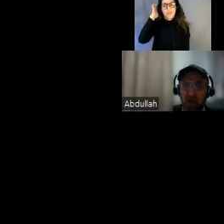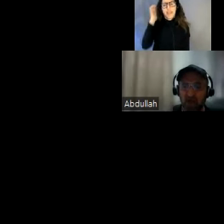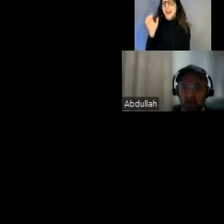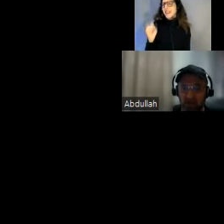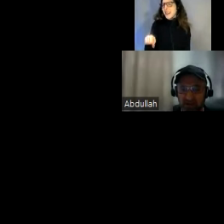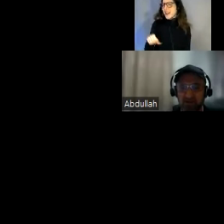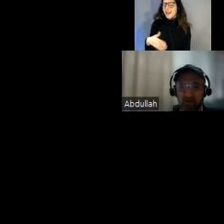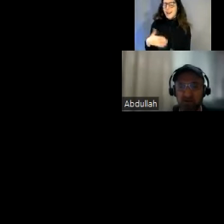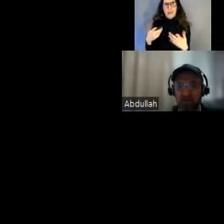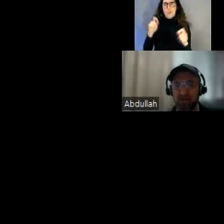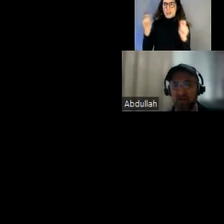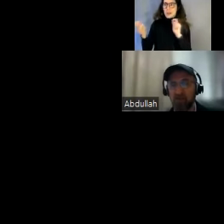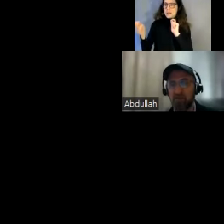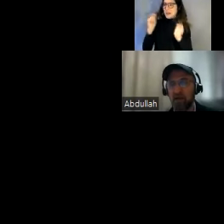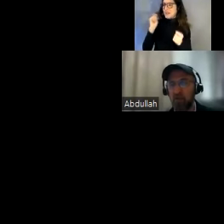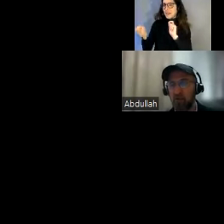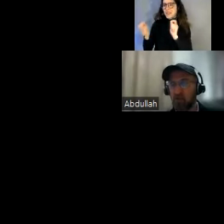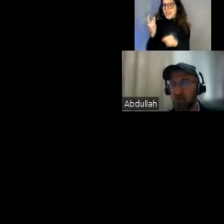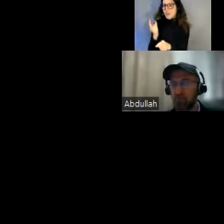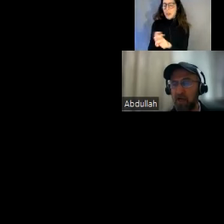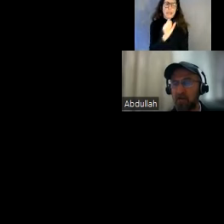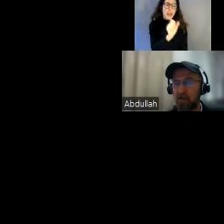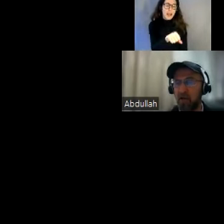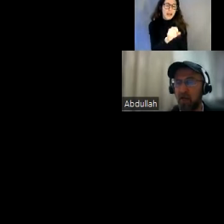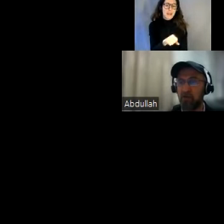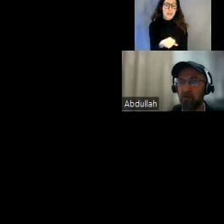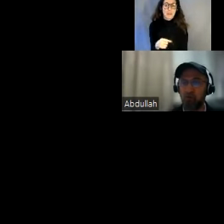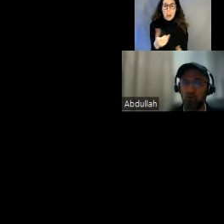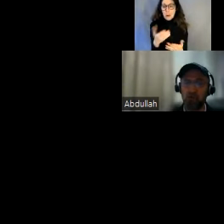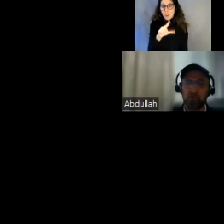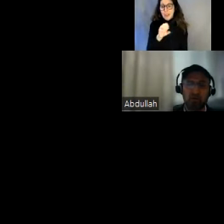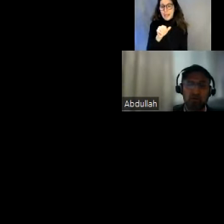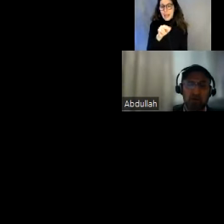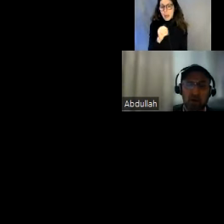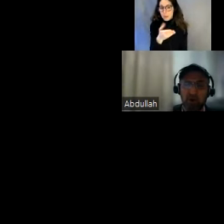to exactly how the Government will move on. The $3TWE, theway it is structured right now ends on March 31st. However,the Government of Ontario announced that they are tabling legislation to mak this permanent. This will begood news to make it permanent for attendants. But there's a lot of work to be done. So currently, we don't have any information from the Government how quickly they will turn around the legislation and if it's it's approved, when can the provide the funding to the organization, especially the directfunding. The structure now ends on March 31st. Unfortunately » SPEAKER: It's an ever-